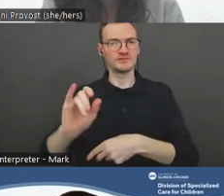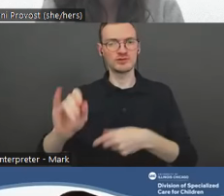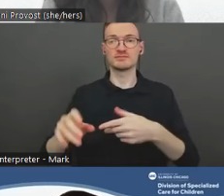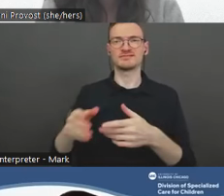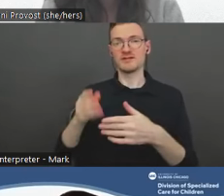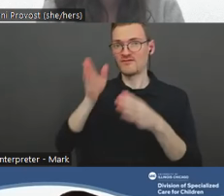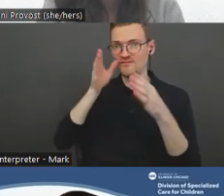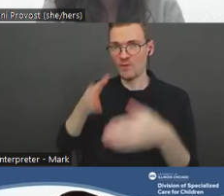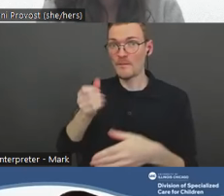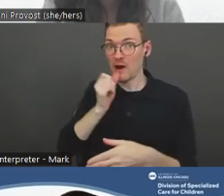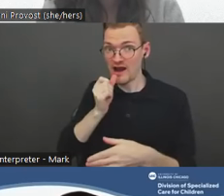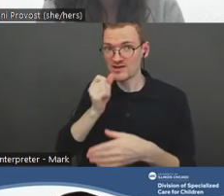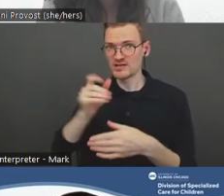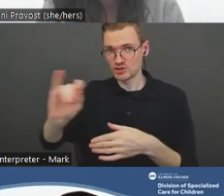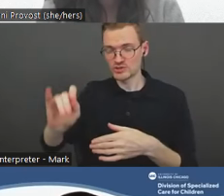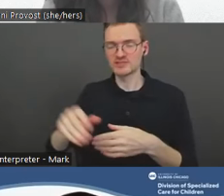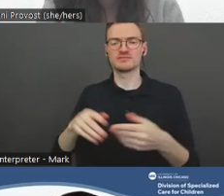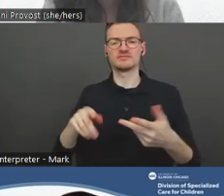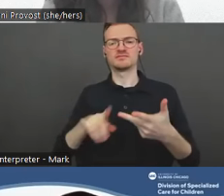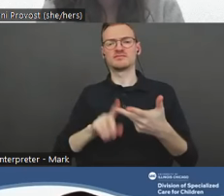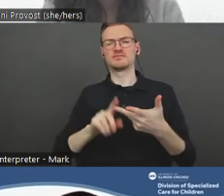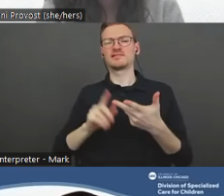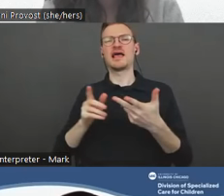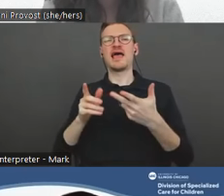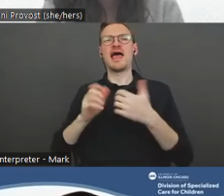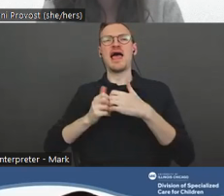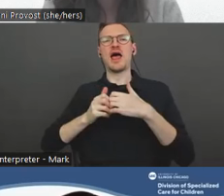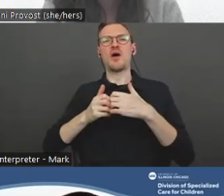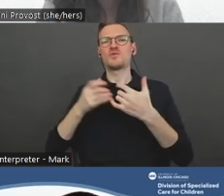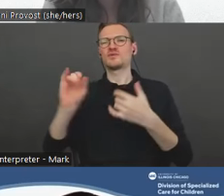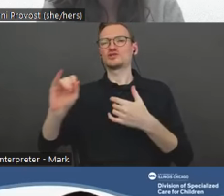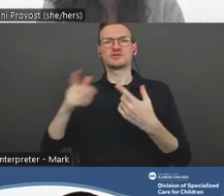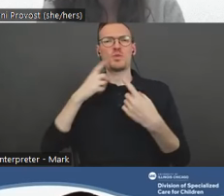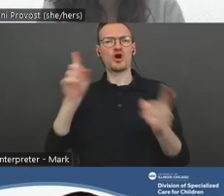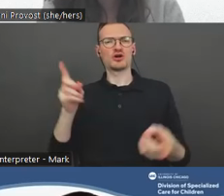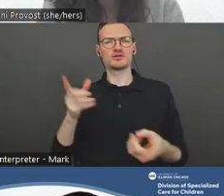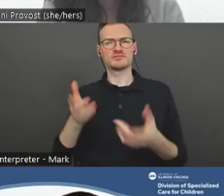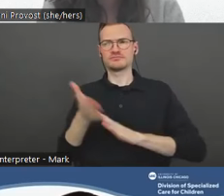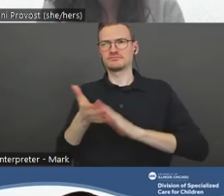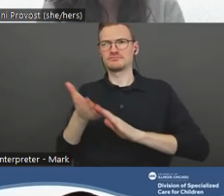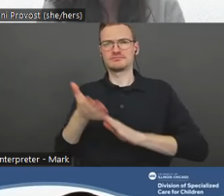we're going to talk about how insurance works and a lot of other good important information that you might need to know when you're working with your insurance.